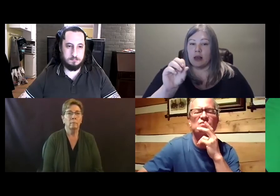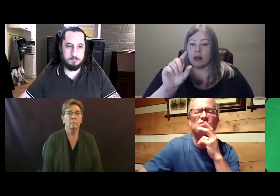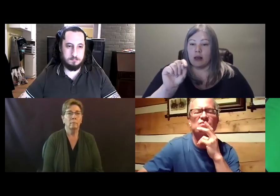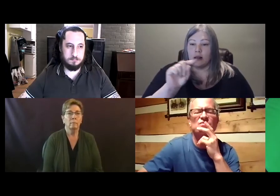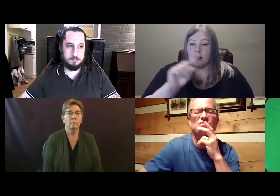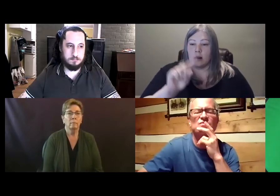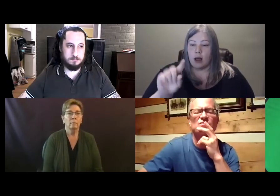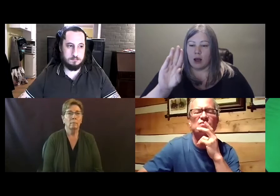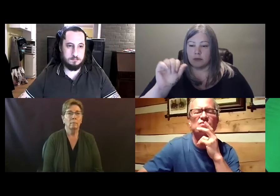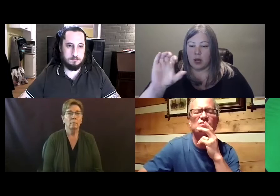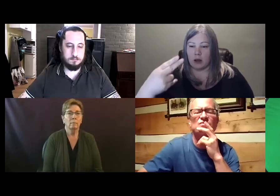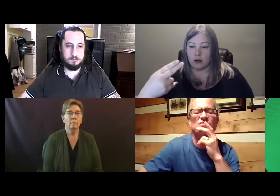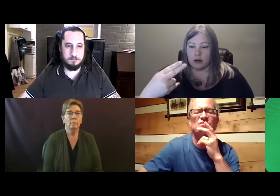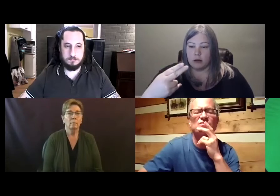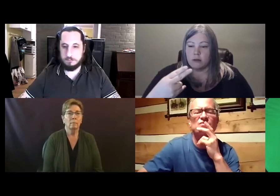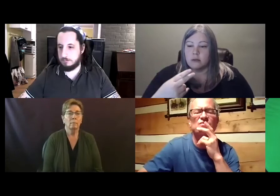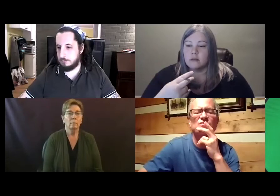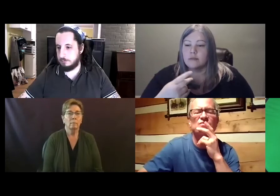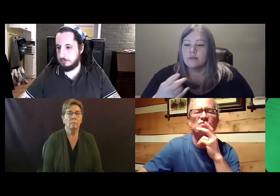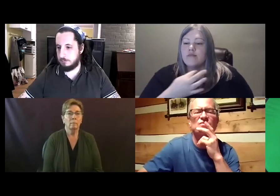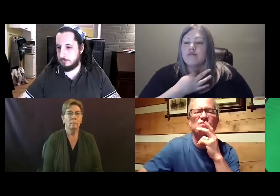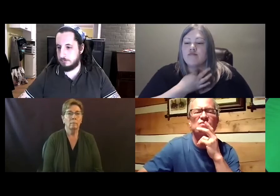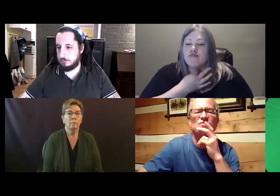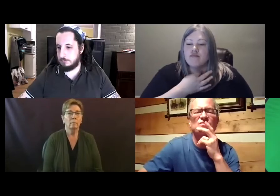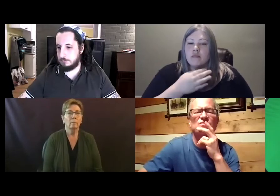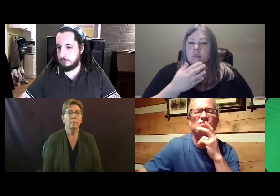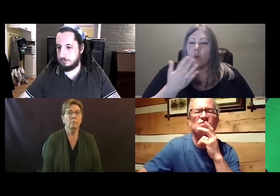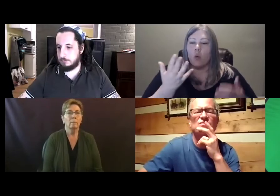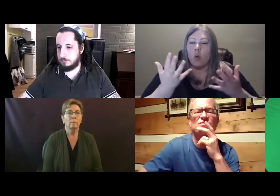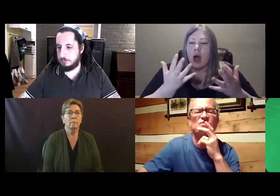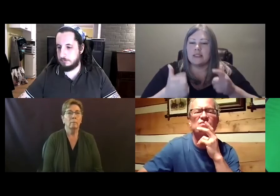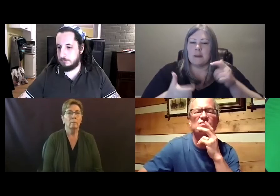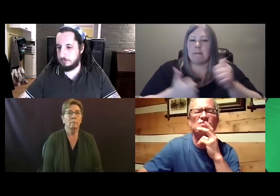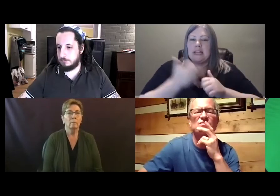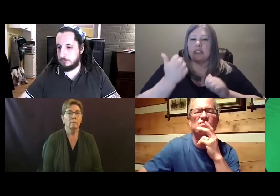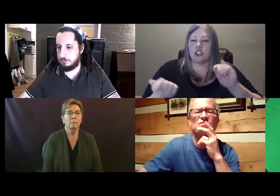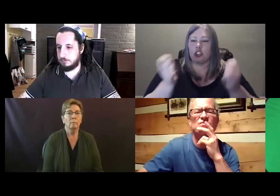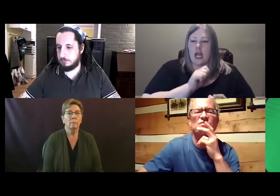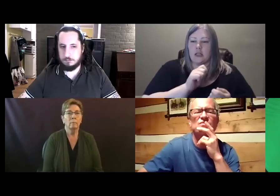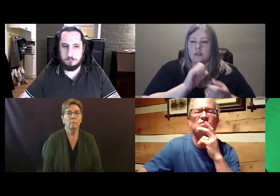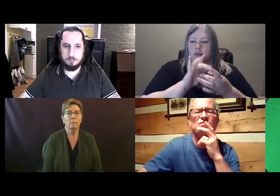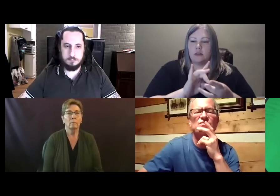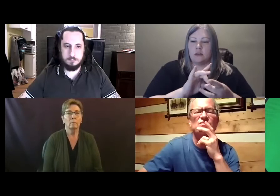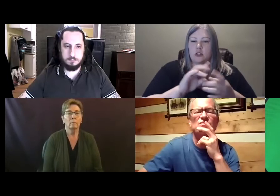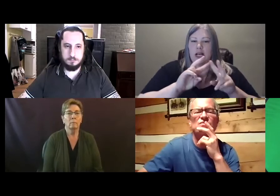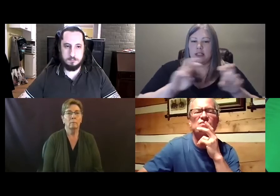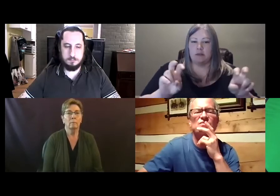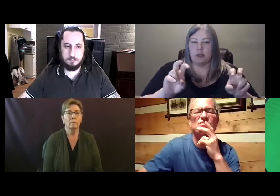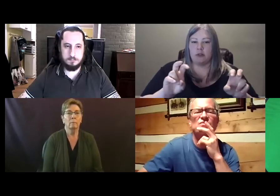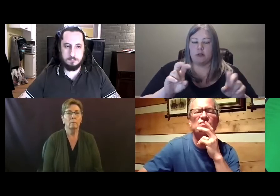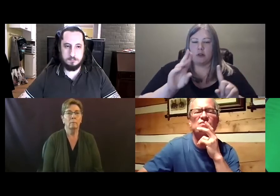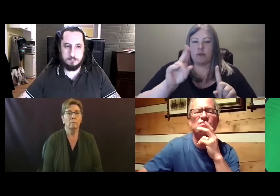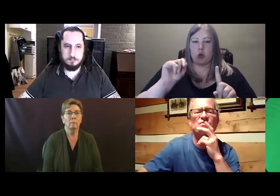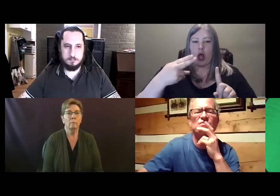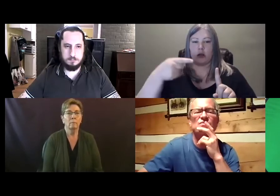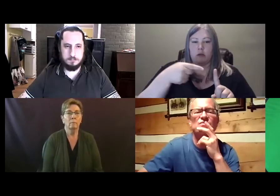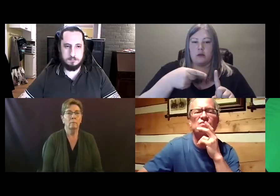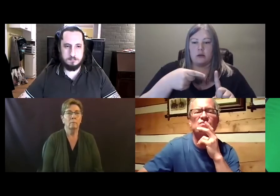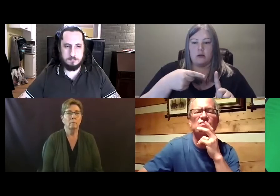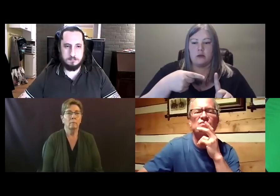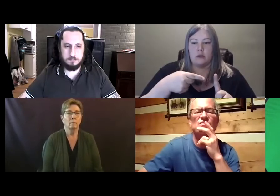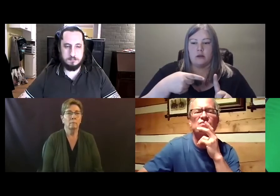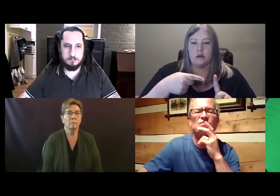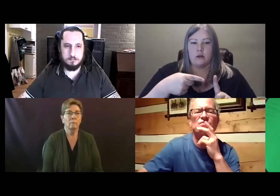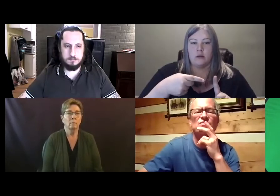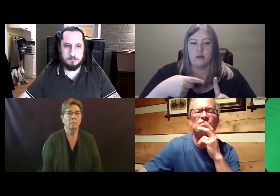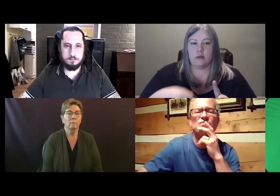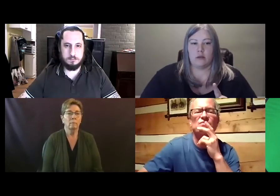And then Renee says I am wondering what is the biggest change in regards to assessment